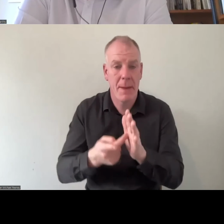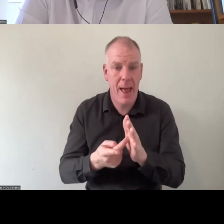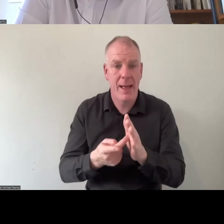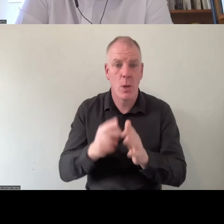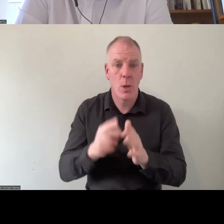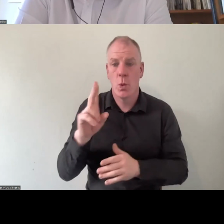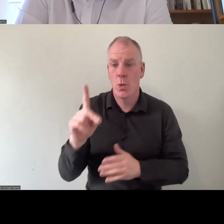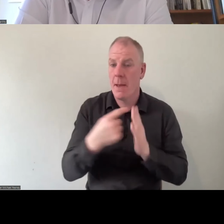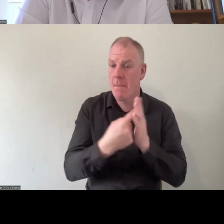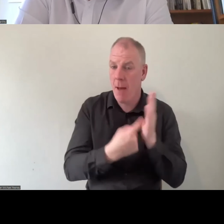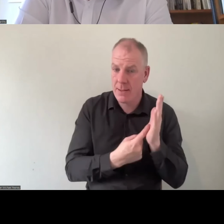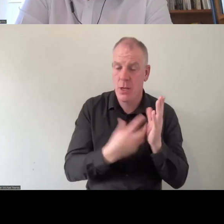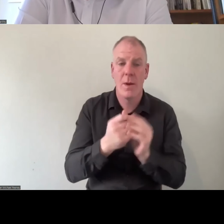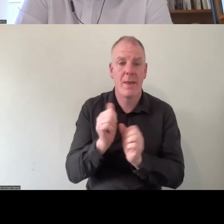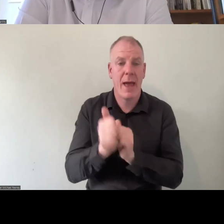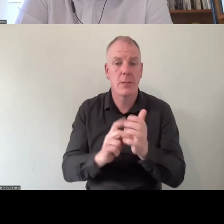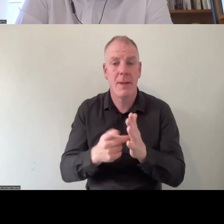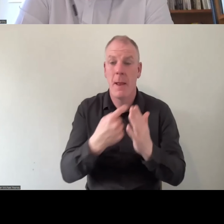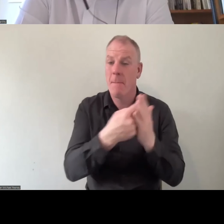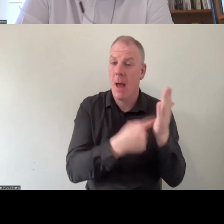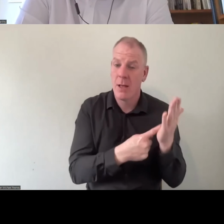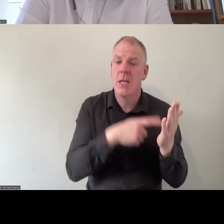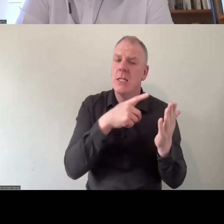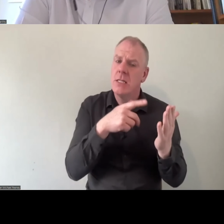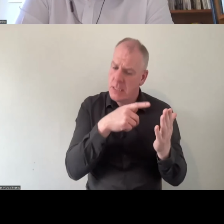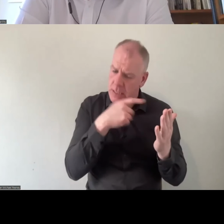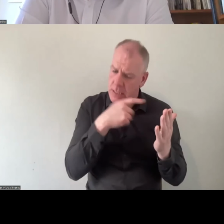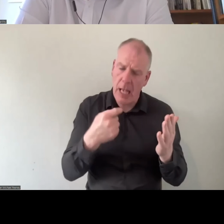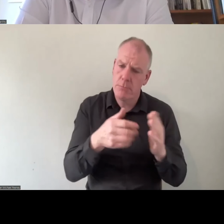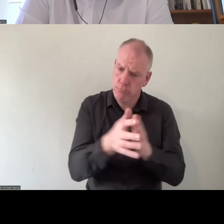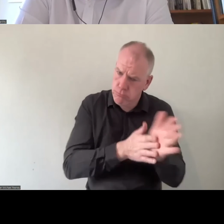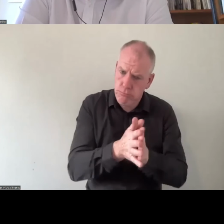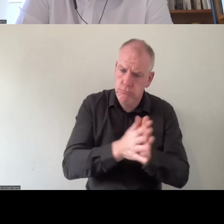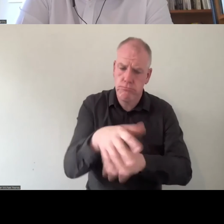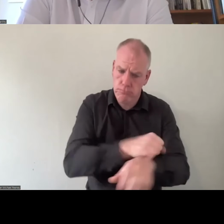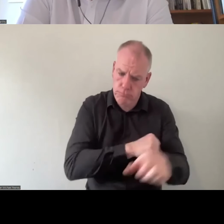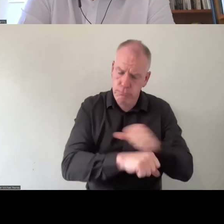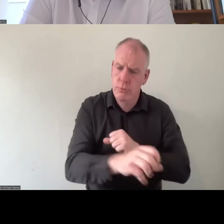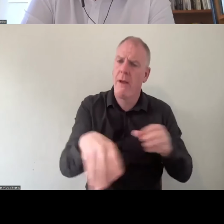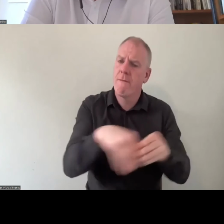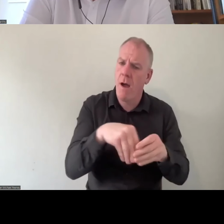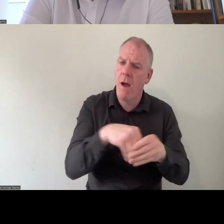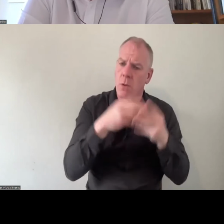which is outlining your commitment in this area and then develop an action plan. So, you might decide to develop